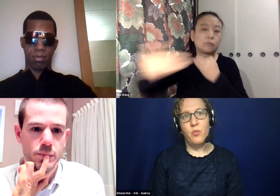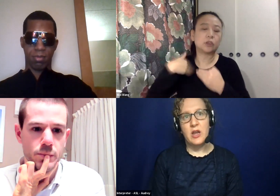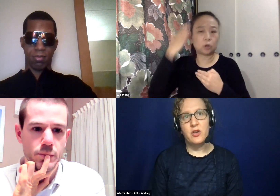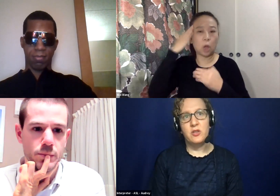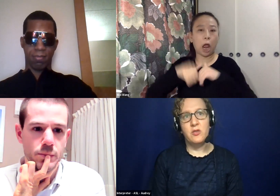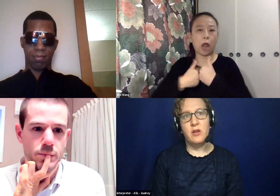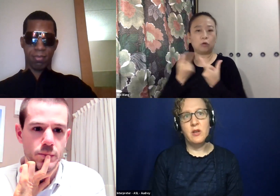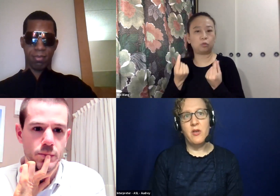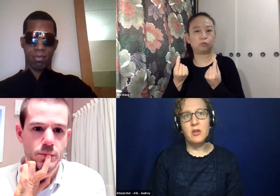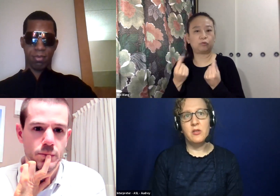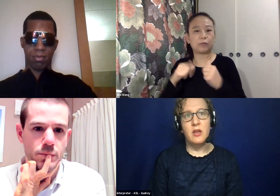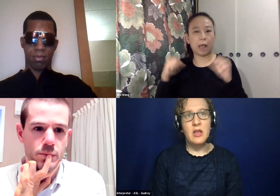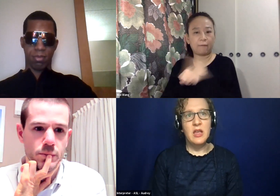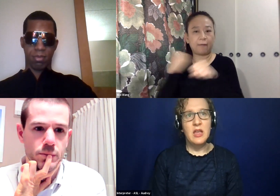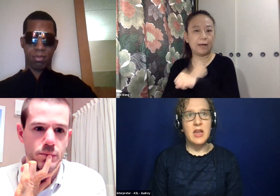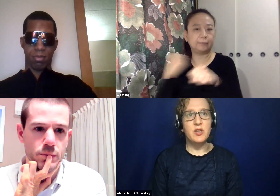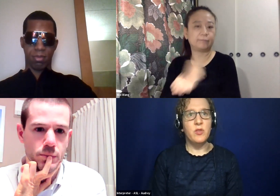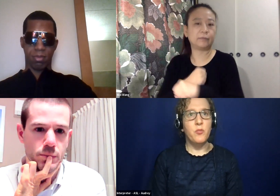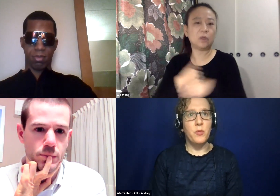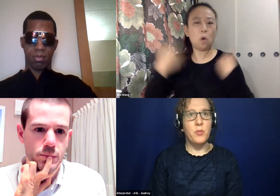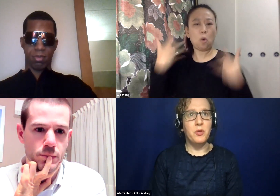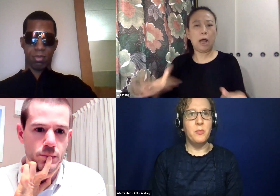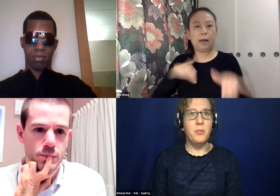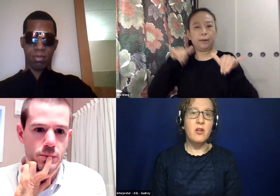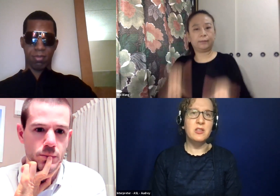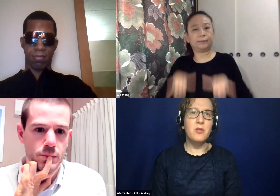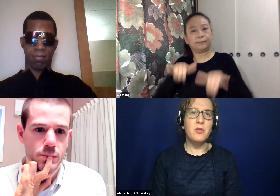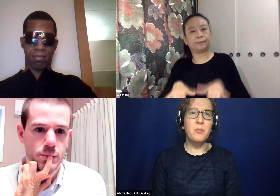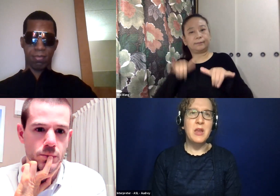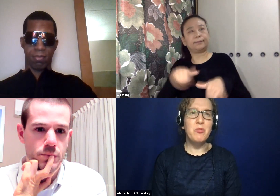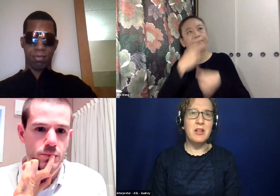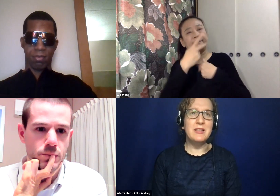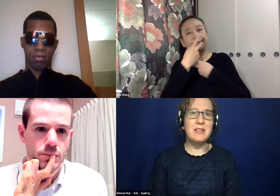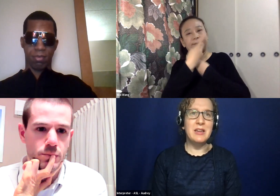what I could do and how I could engage with more people, but it also made me realize I